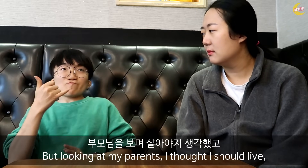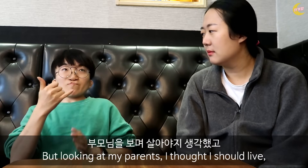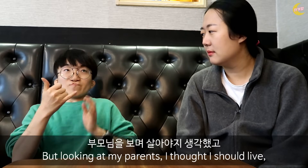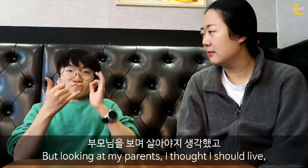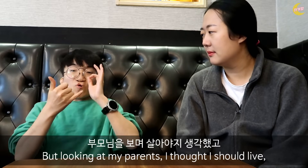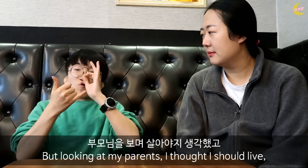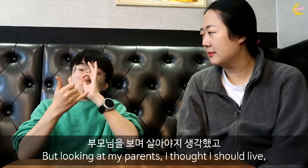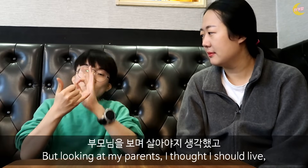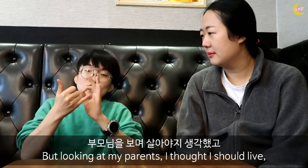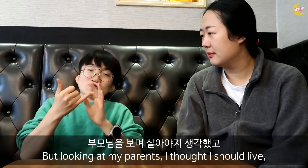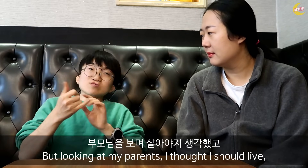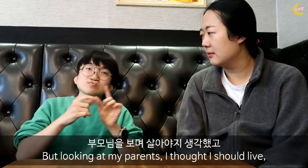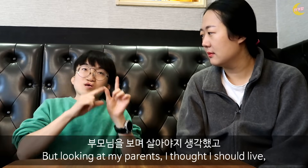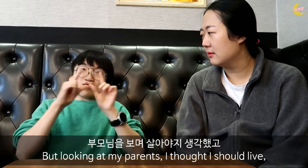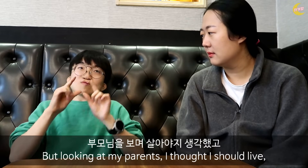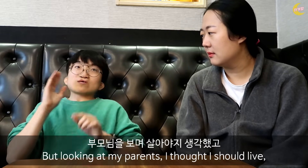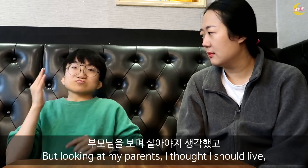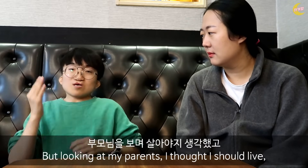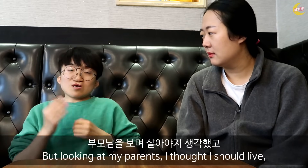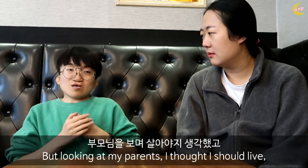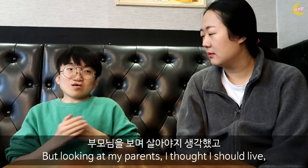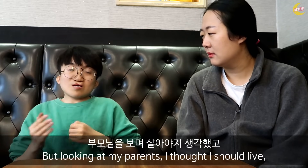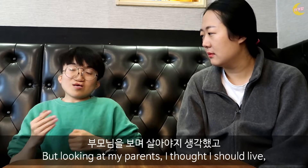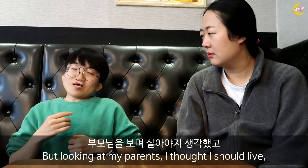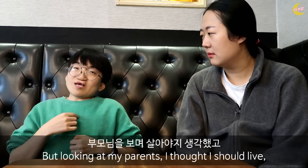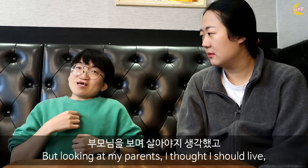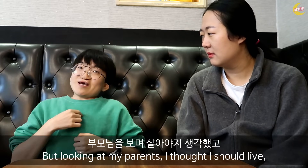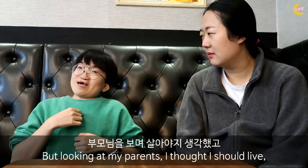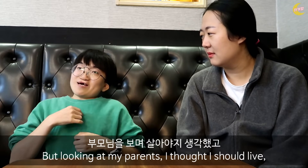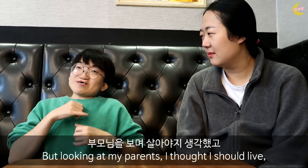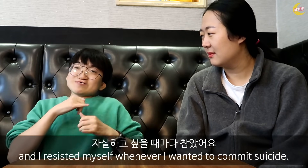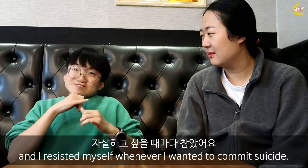But looking at my parents, I thought I should live,